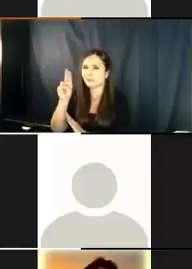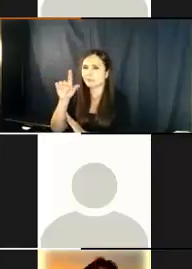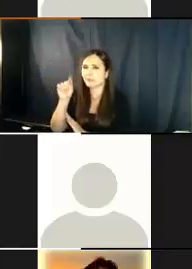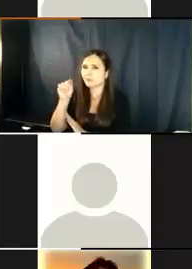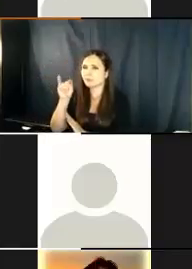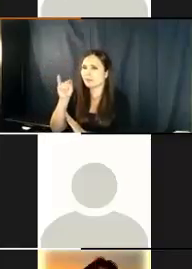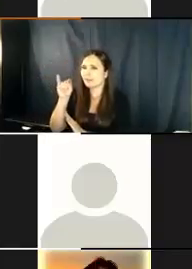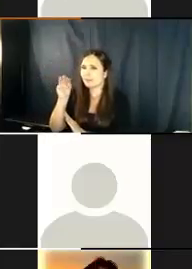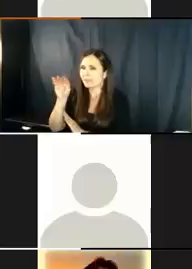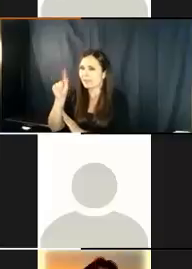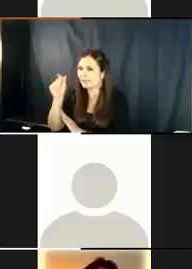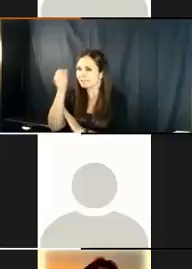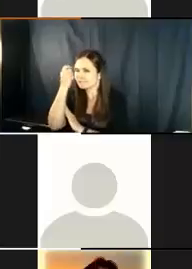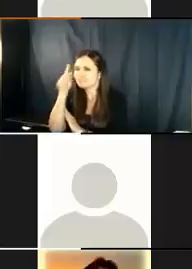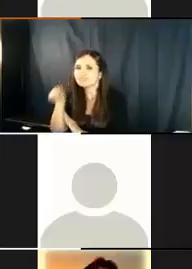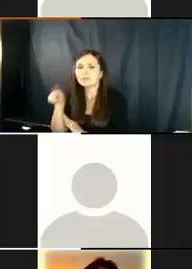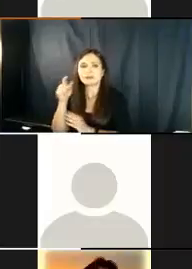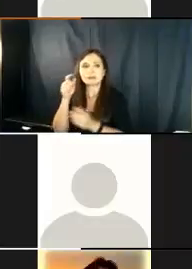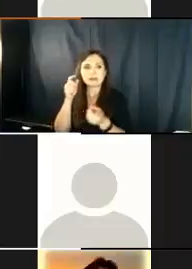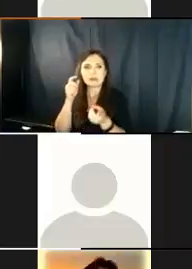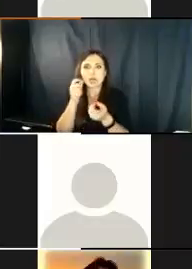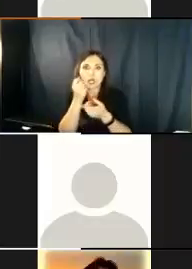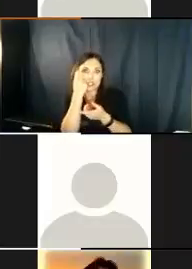Understanding by design.